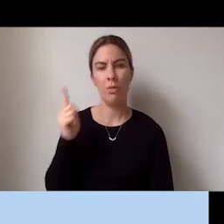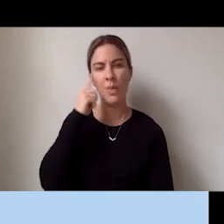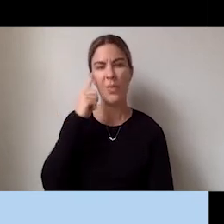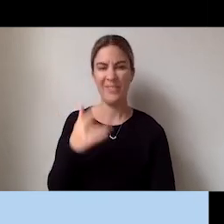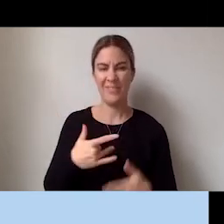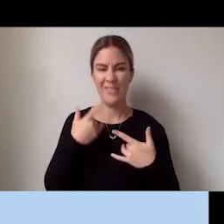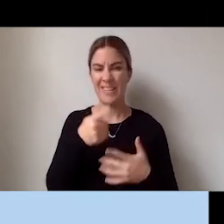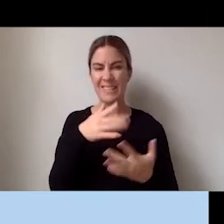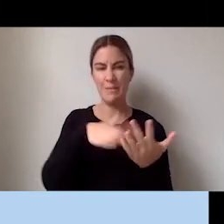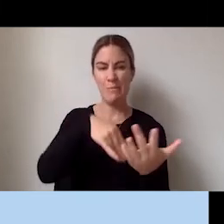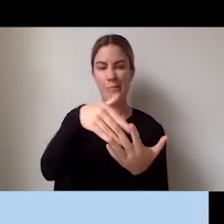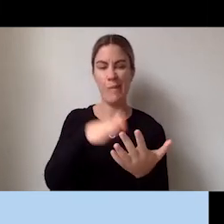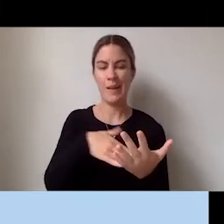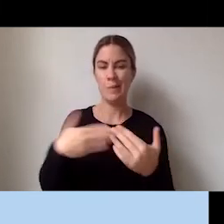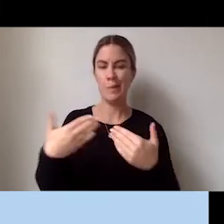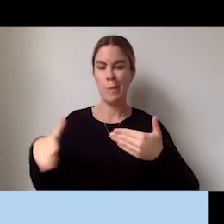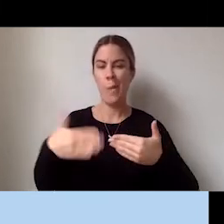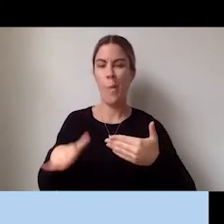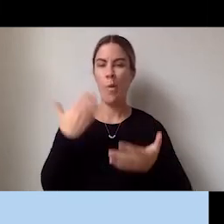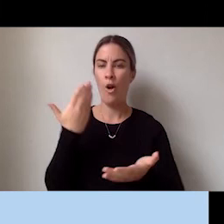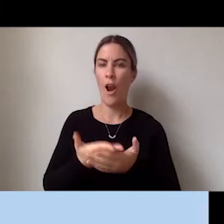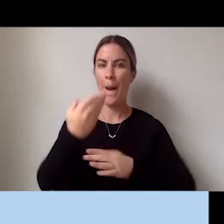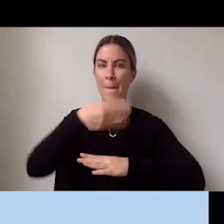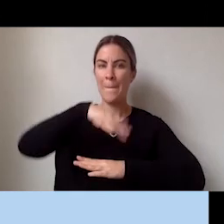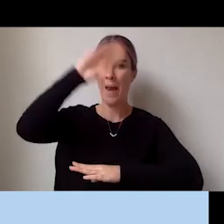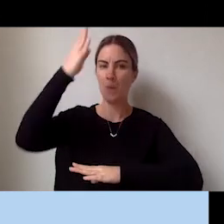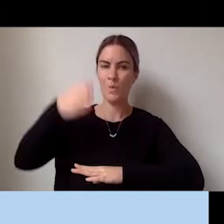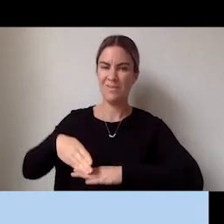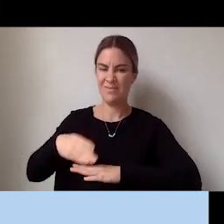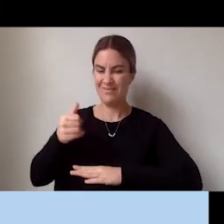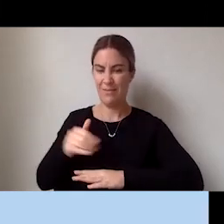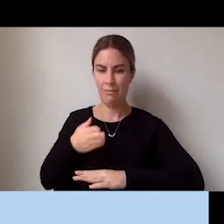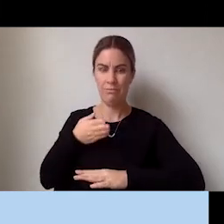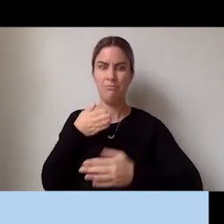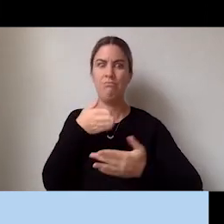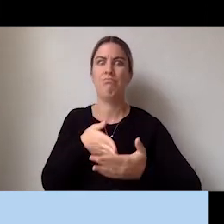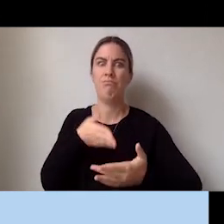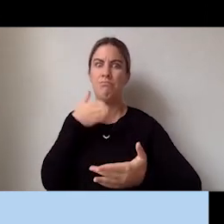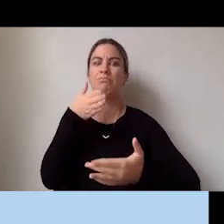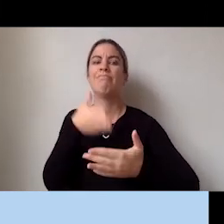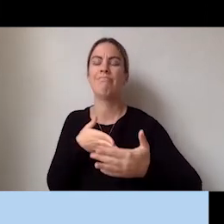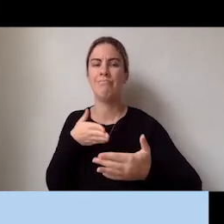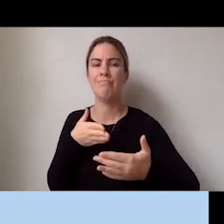And so I wanted to think about what the things are in the mountain. What is the mountain made of? And, of course, it